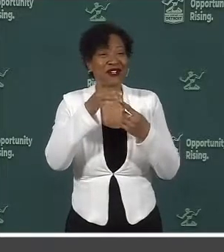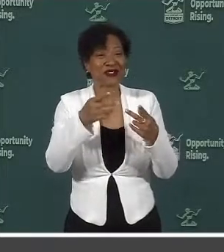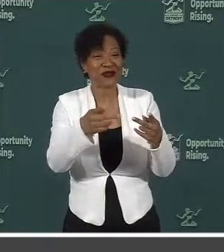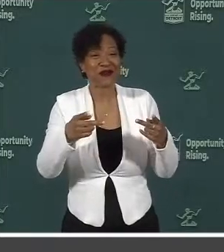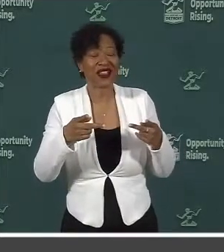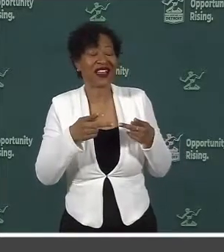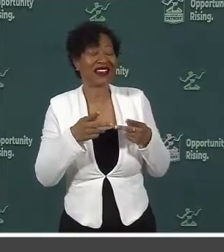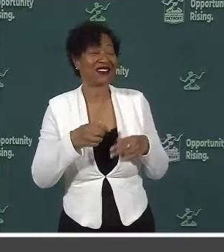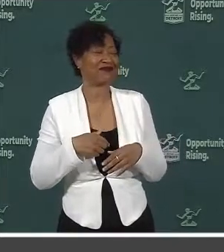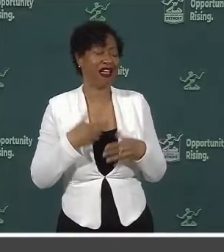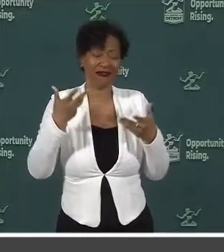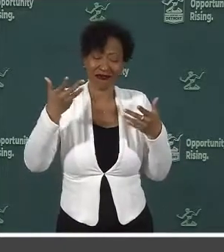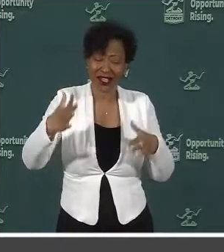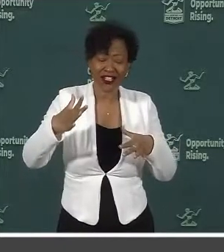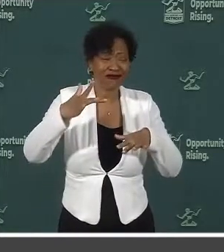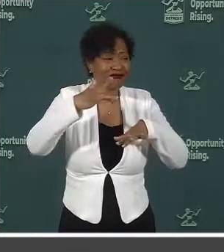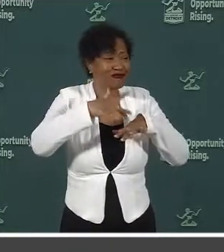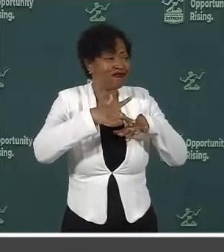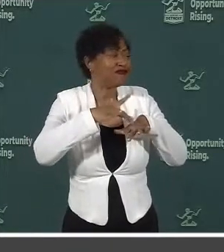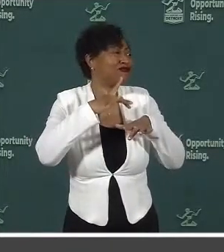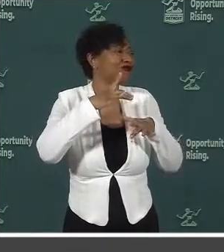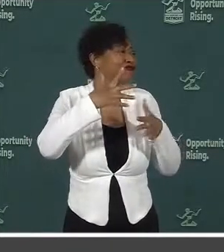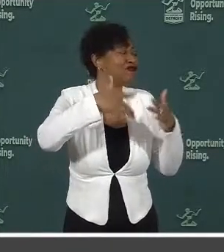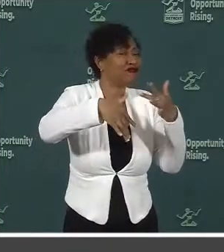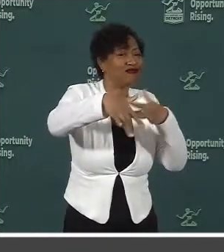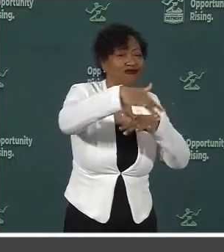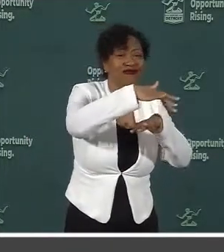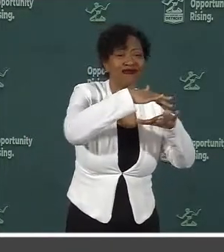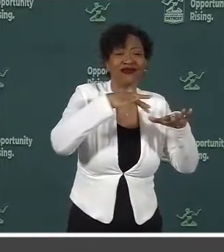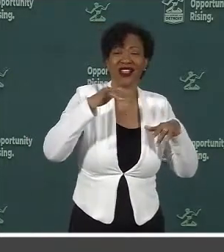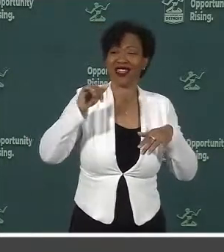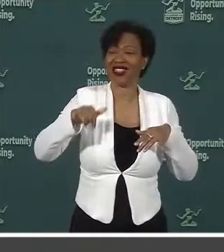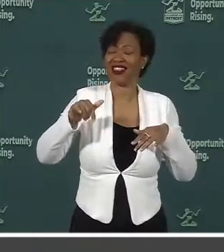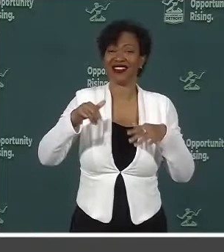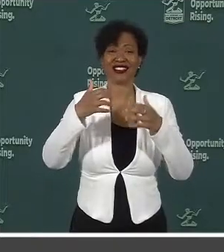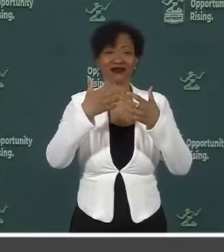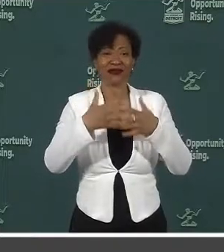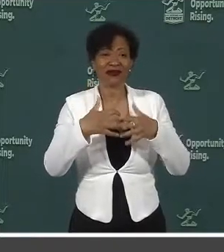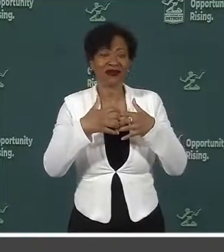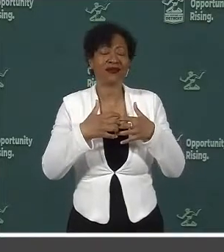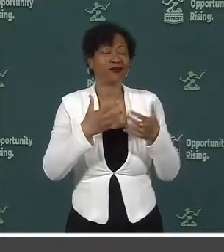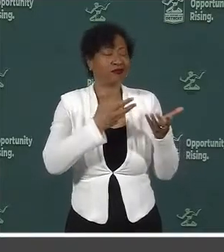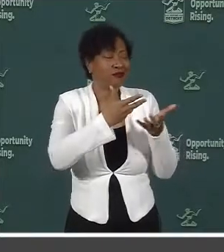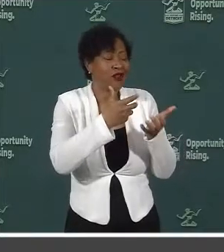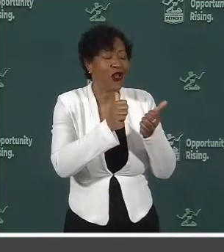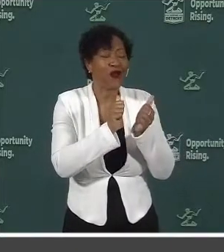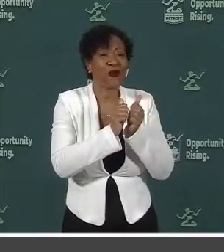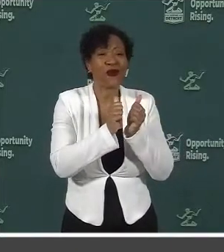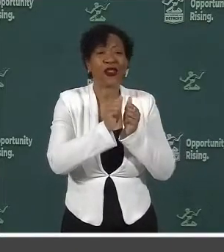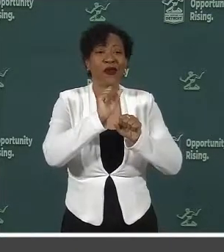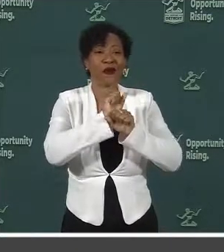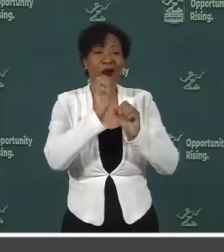TO SOME OF THE WORKERS BEFORE THEY'RE SO EXCITED ABOUT THE ELECTRIC HUMMER THE SILVERADO THE ORIGIN THAT ARE GOING TO BE